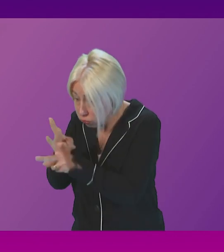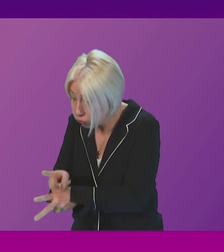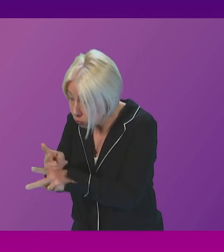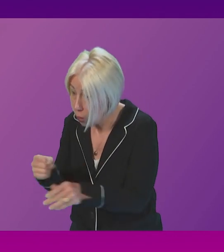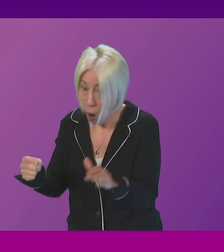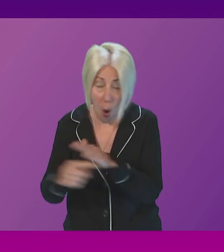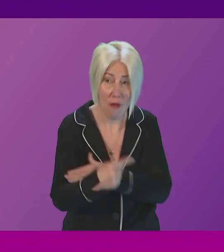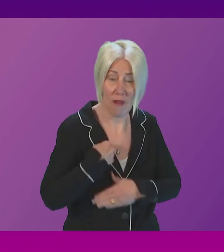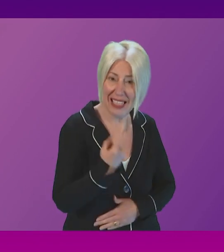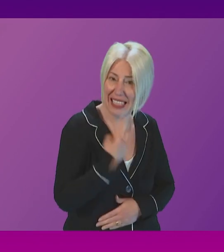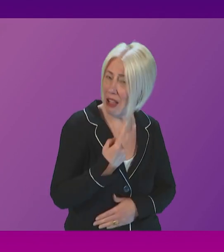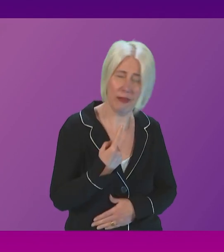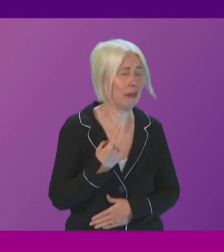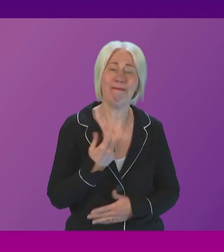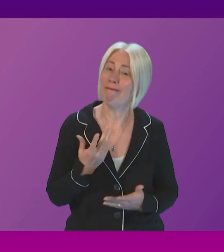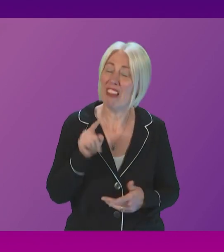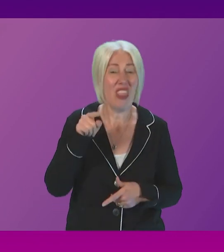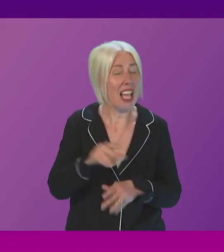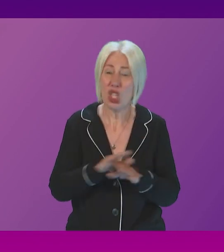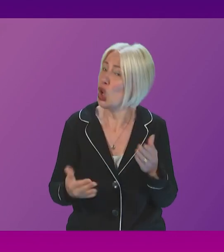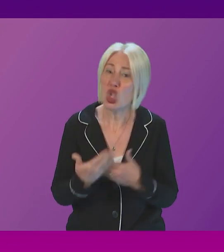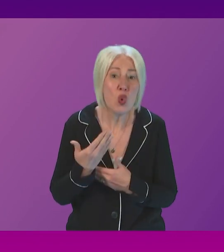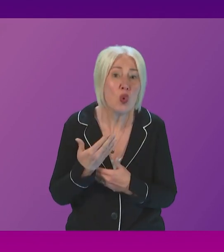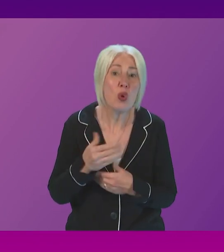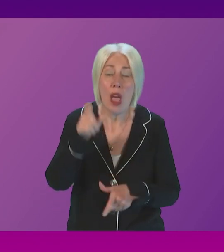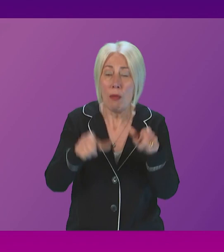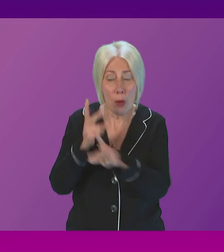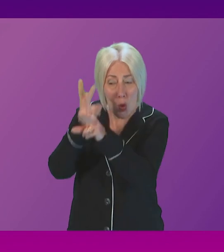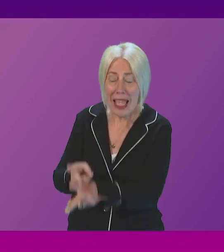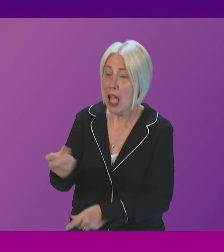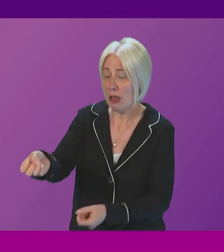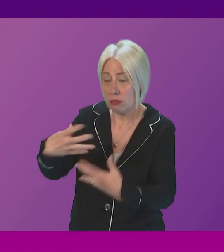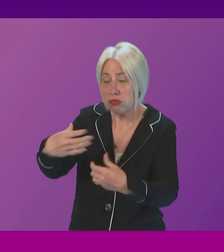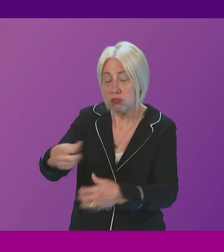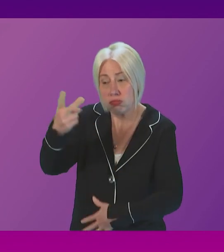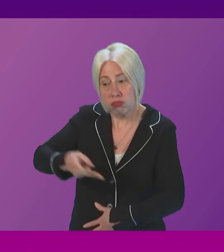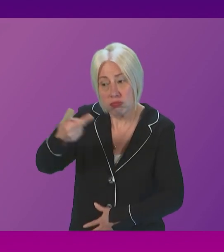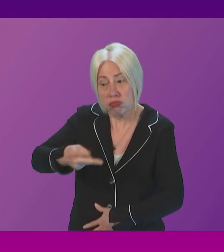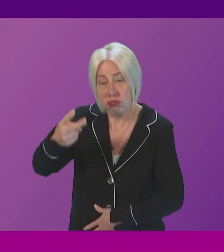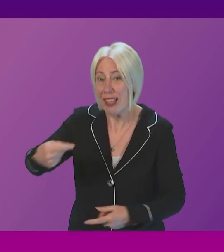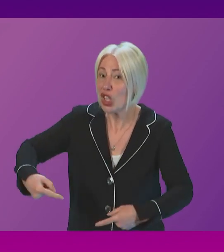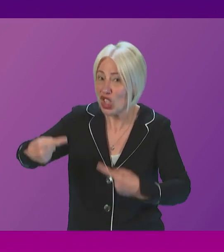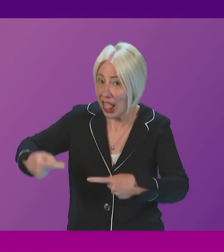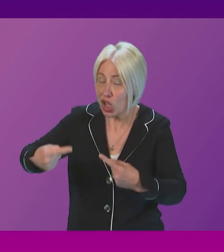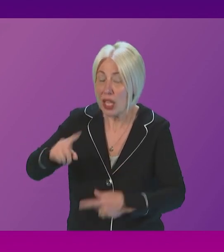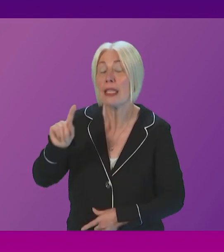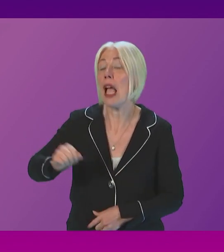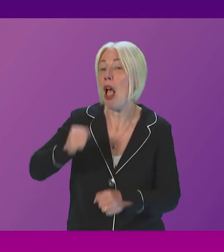I say to the First Minister that those insights are not new: carers tell us again and again about the challenges that they face. Although the Government backed the Feeley review